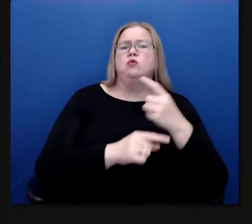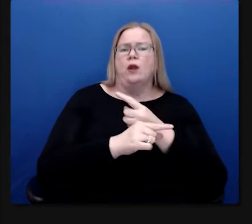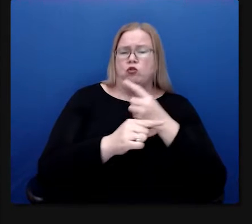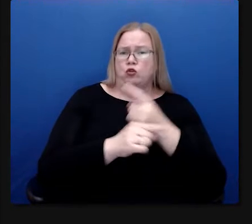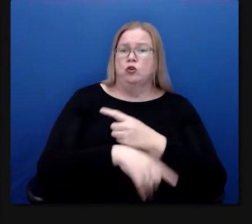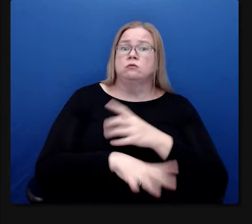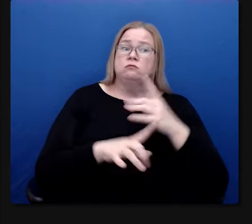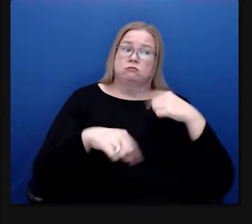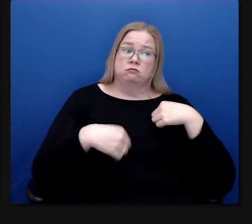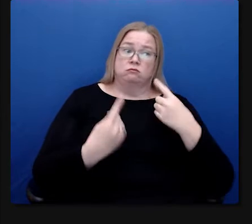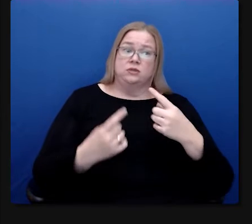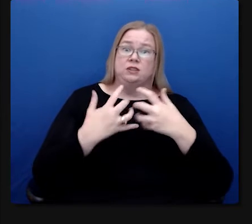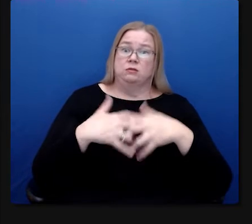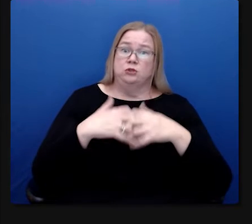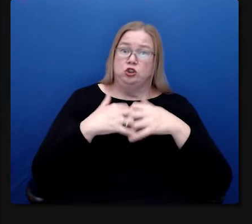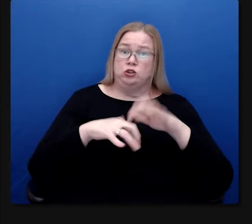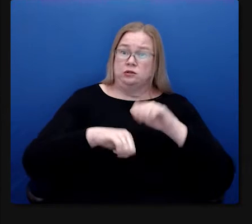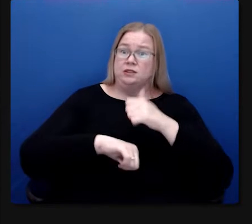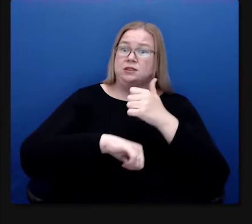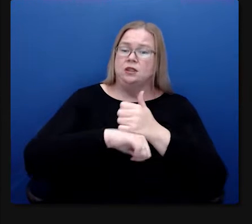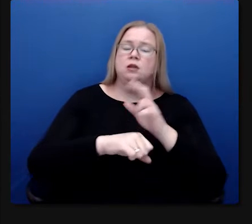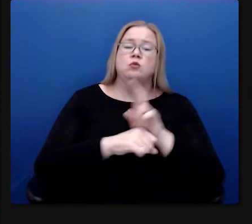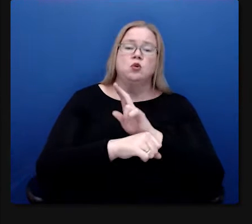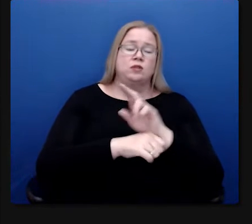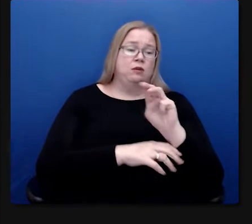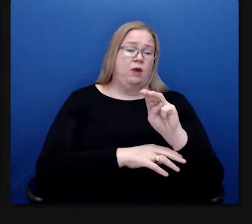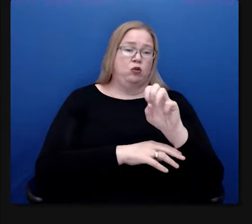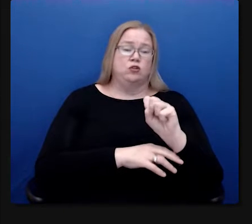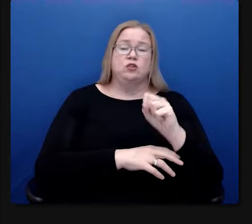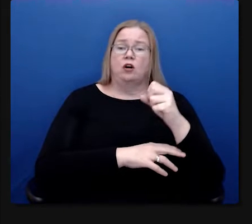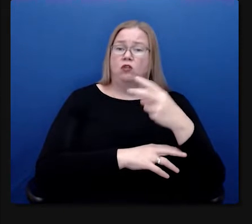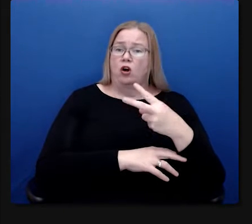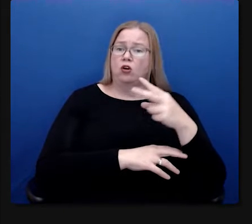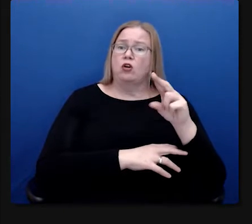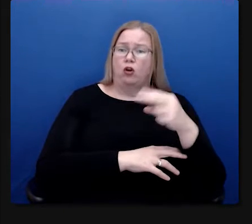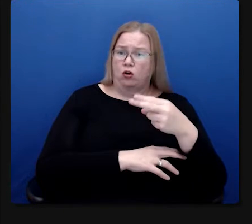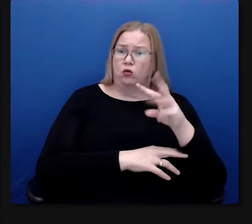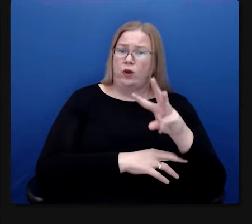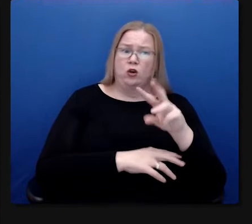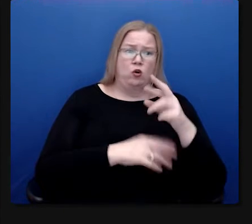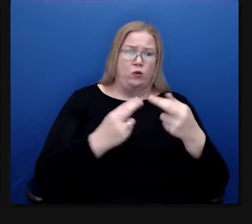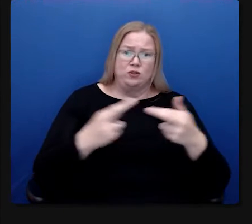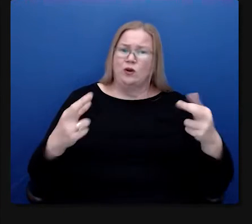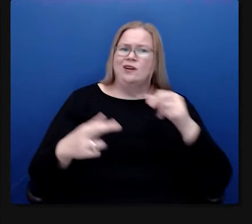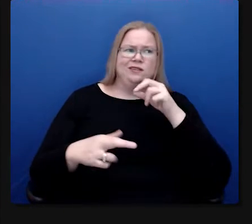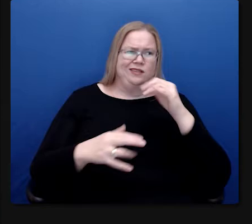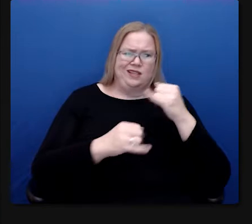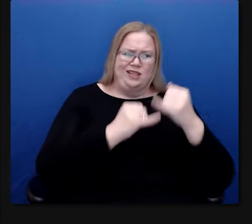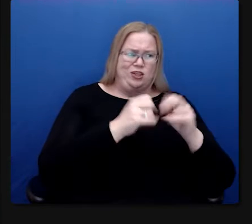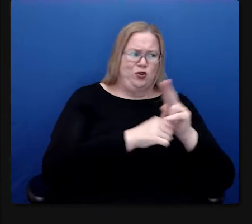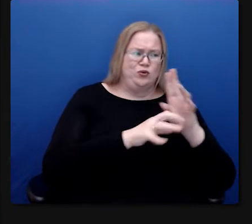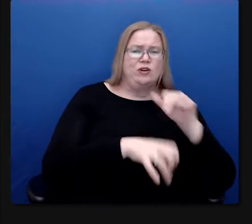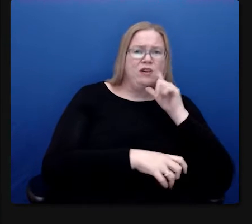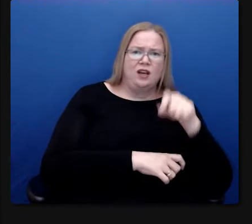Since this virtual machine is created using Microsoft hardware and resources, there is no need for end users to wait for hardware to be available,